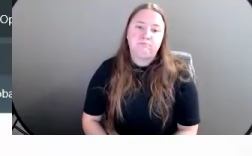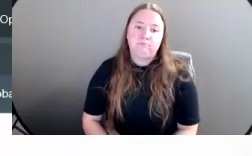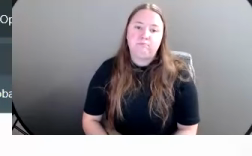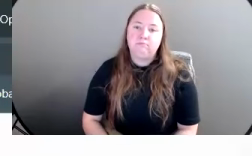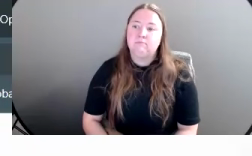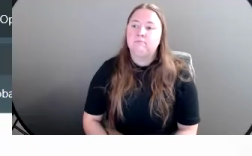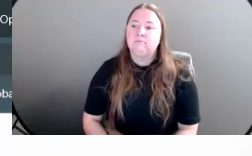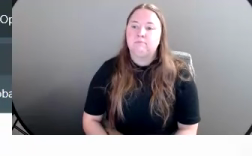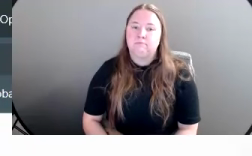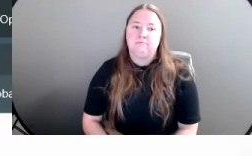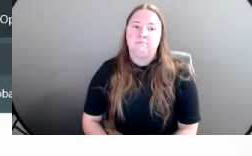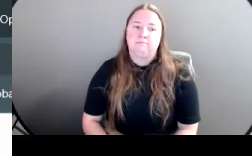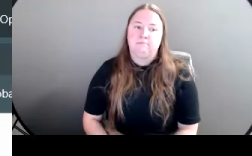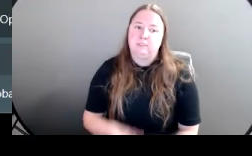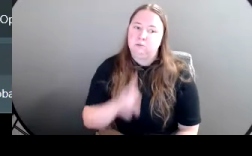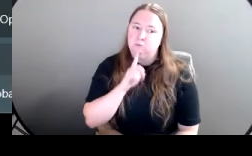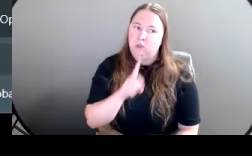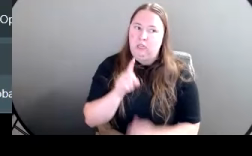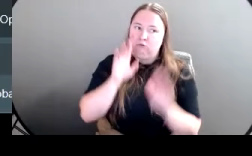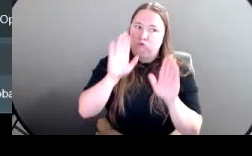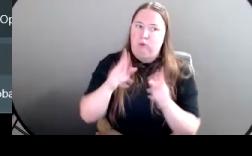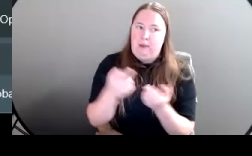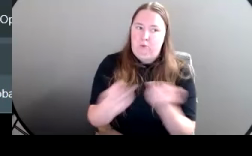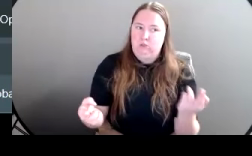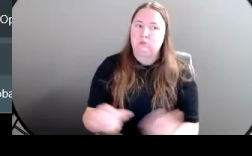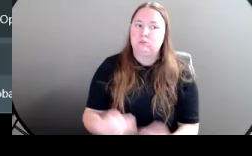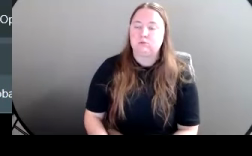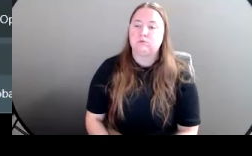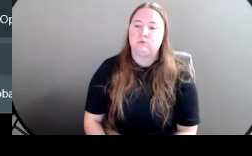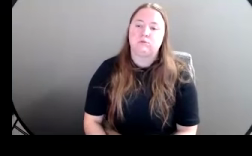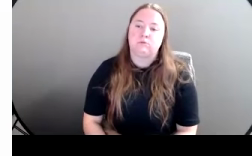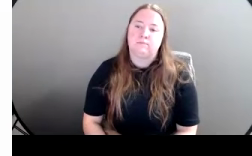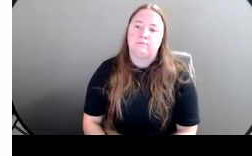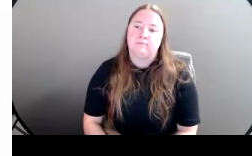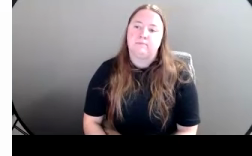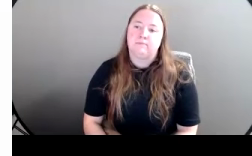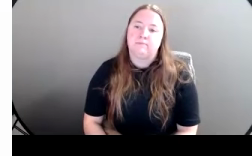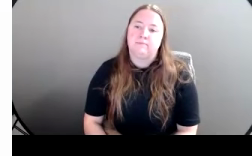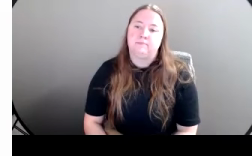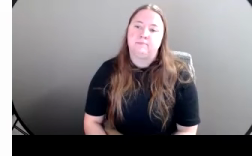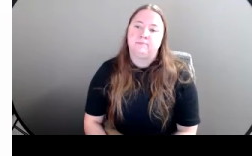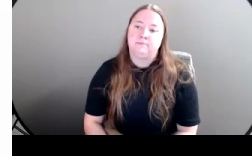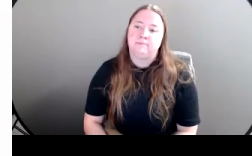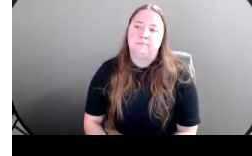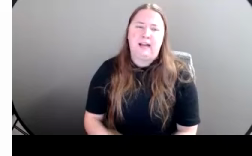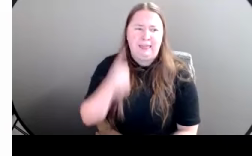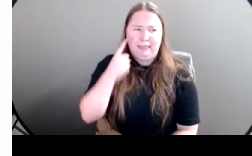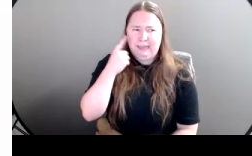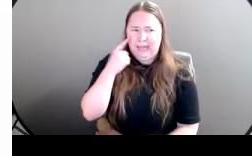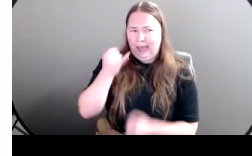So, yeah, LibreTexts a really, really good place to go. All right. Okay. I think this is the last one I have.